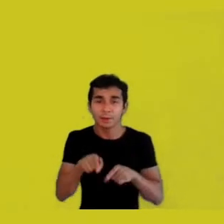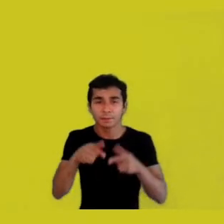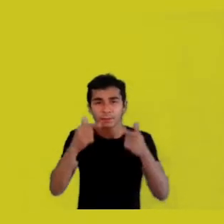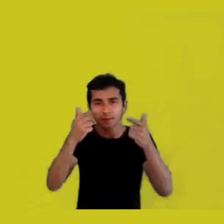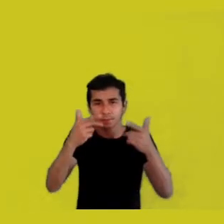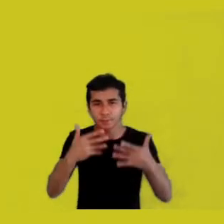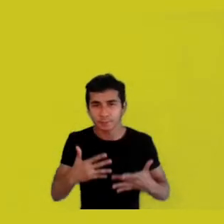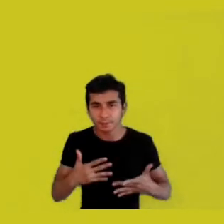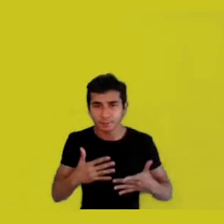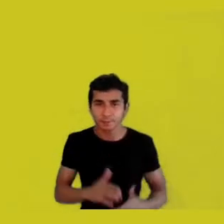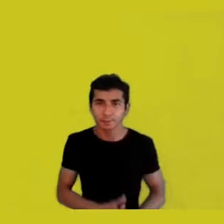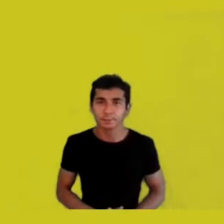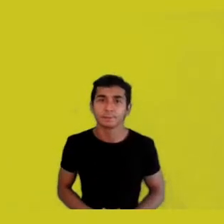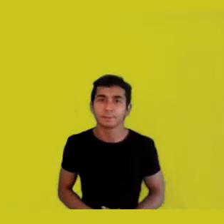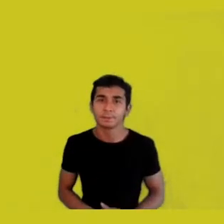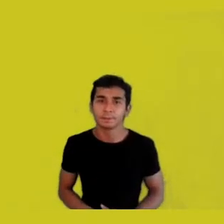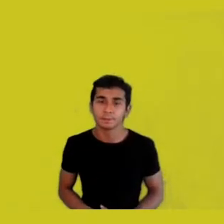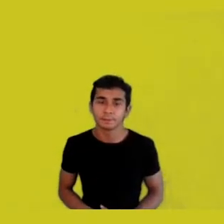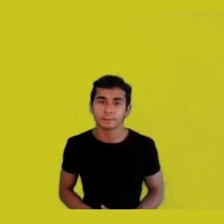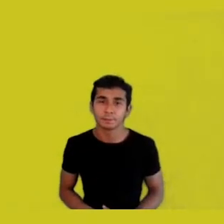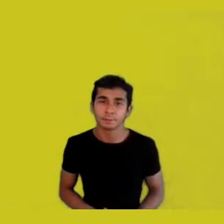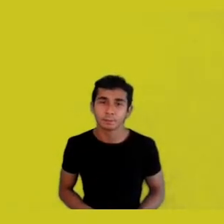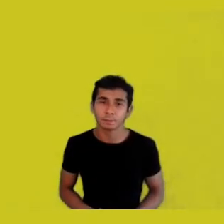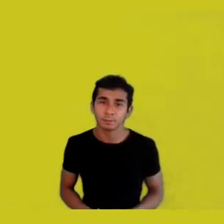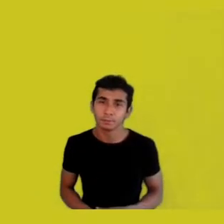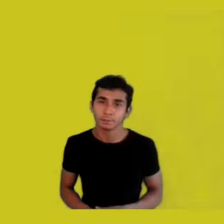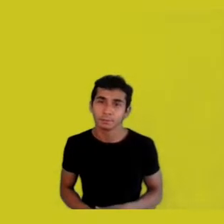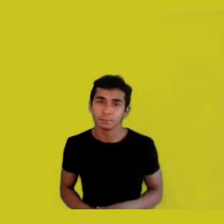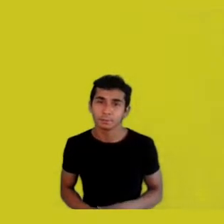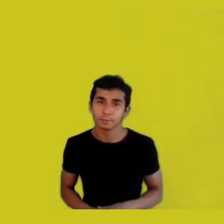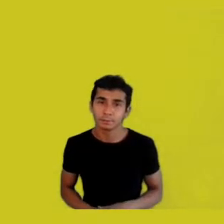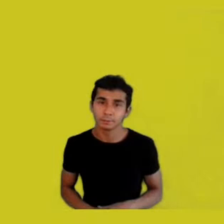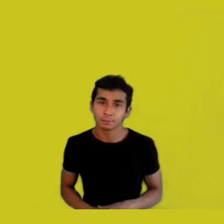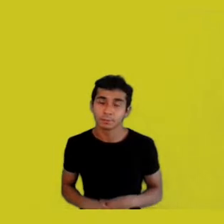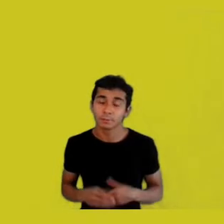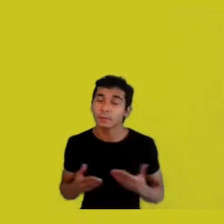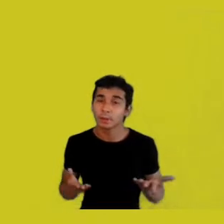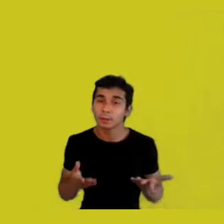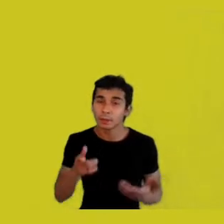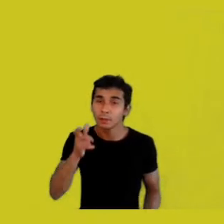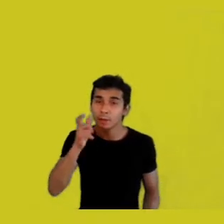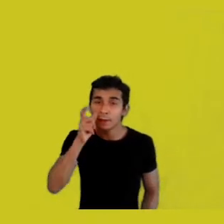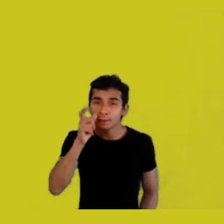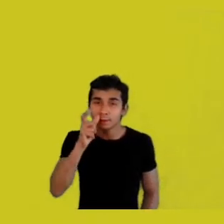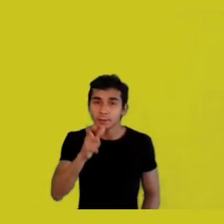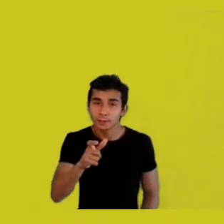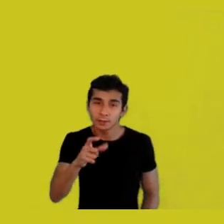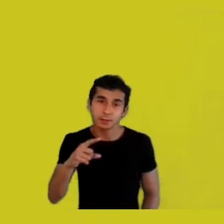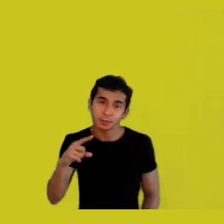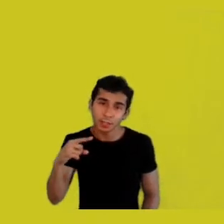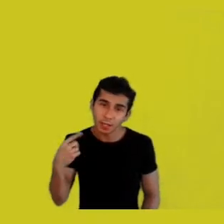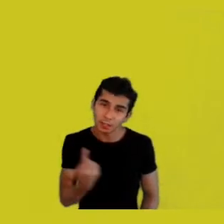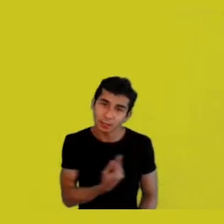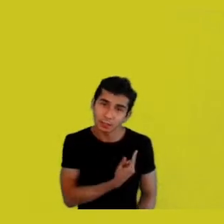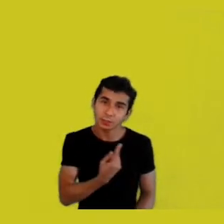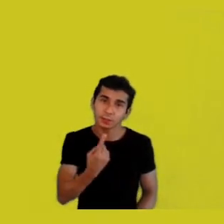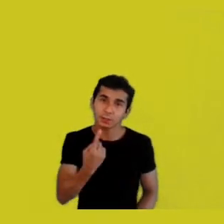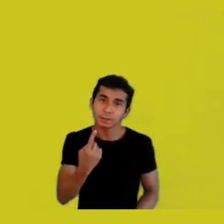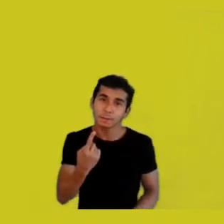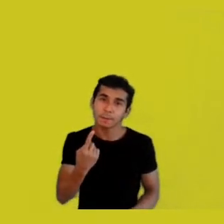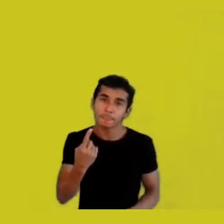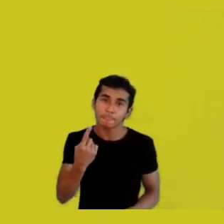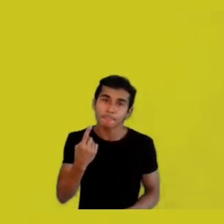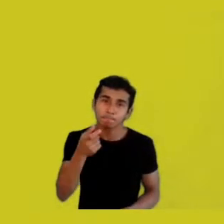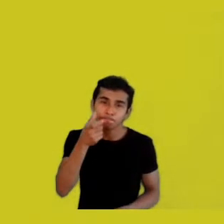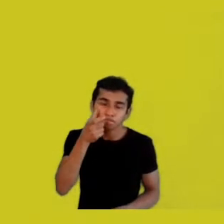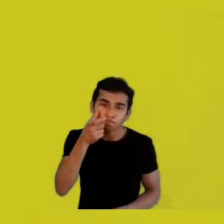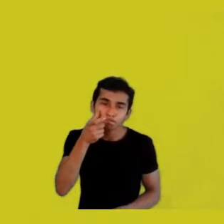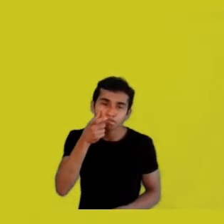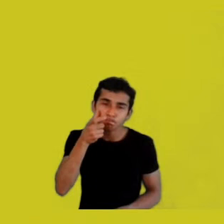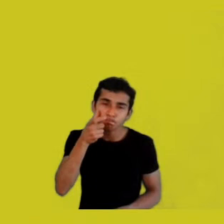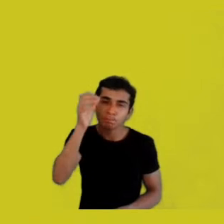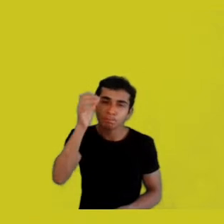So, it is very interesting to hear and learn from these questions